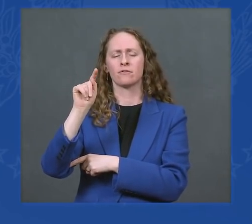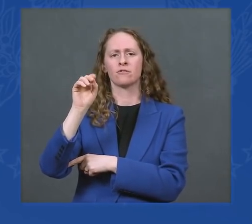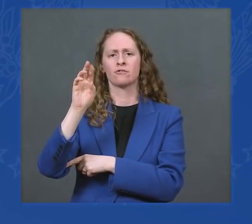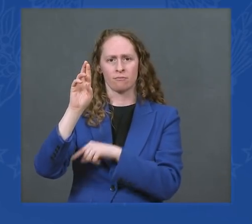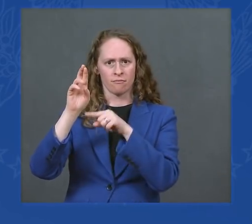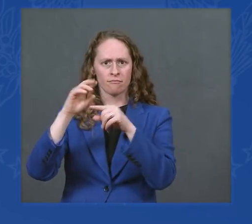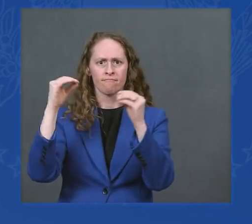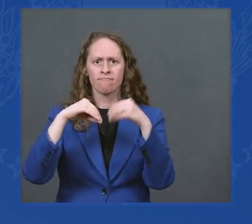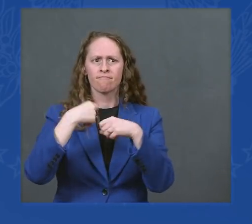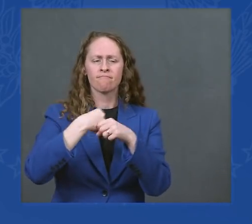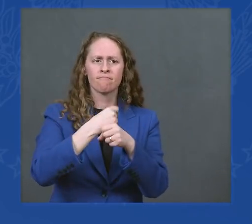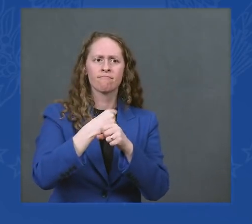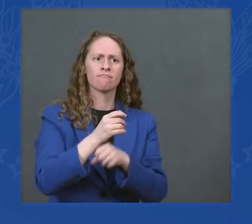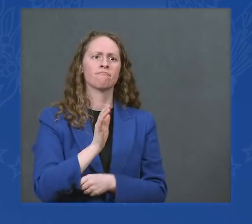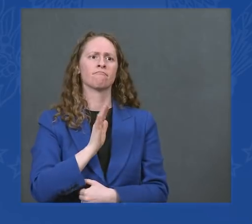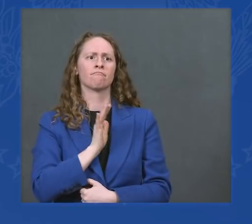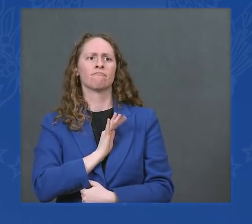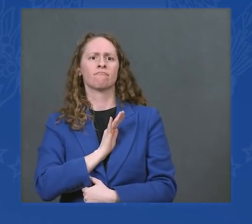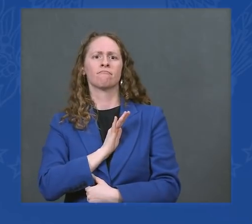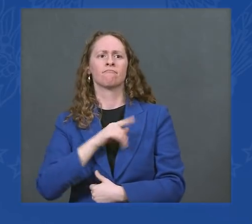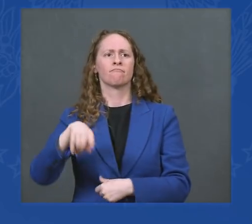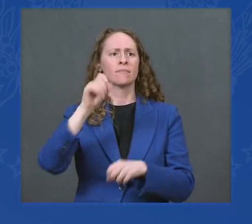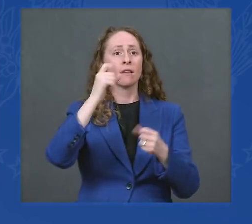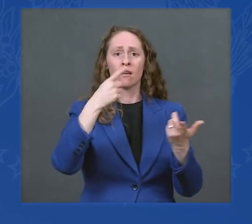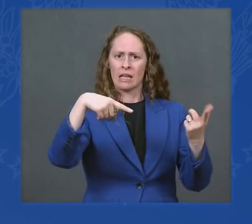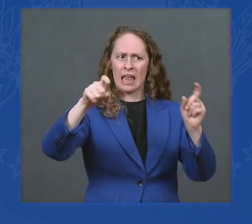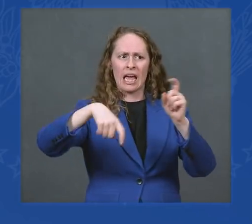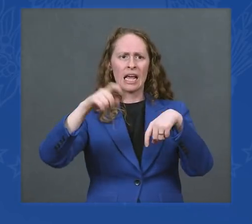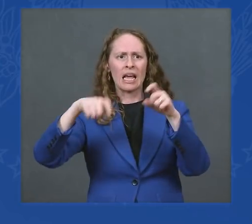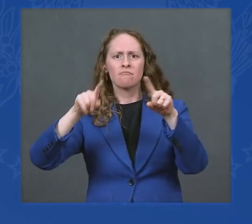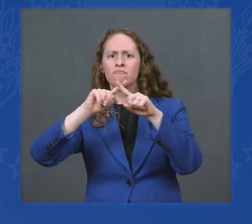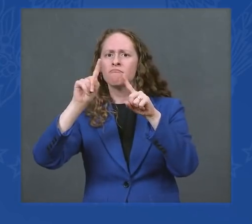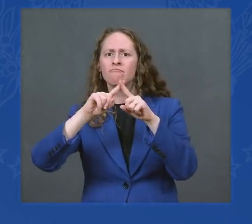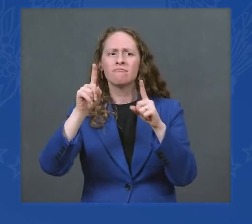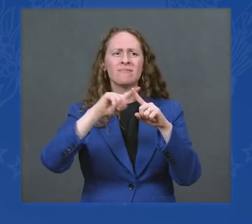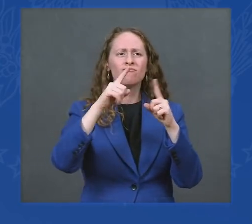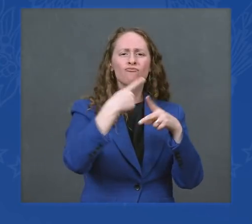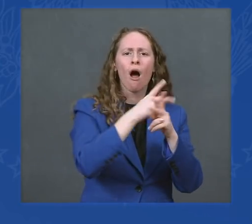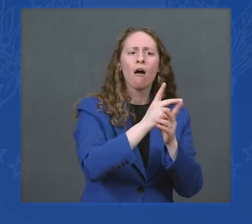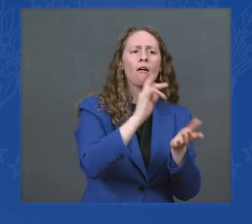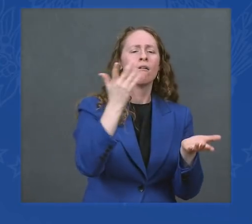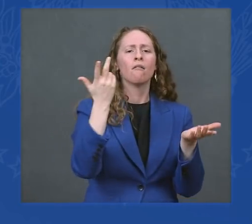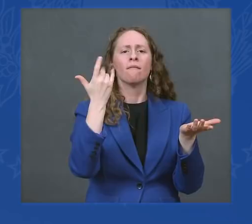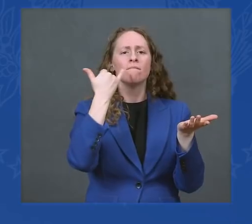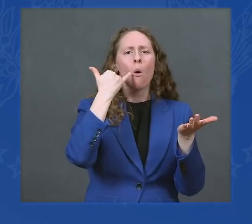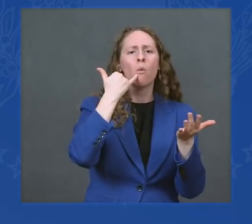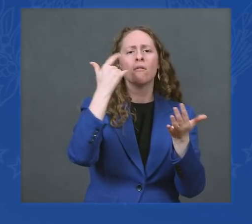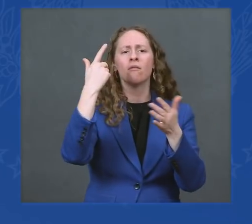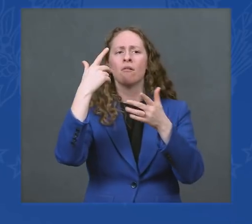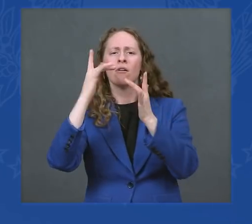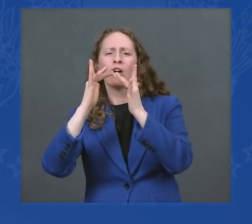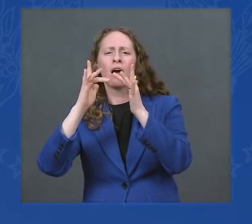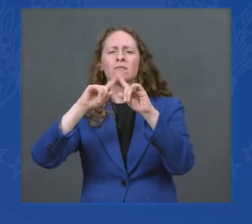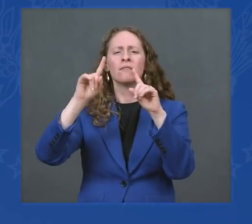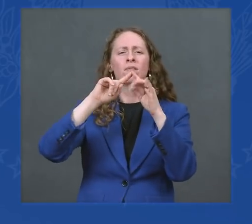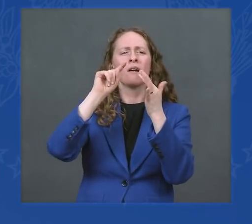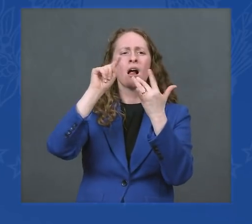helping build America's products here in America, manufacturing automobiles, appliances, and so much more.